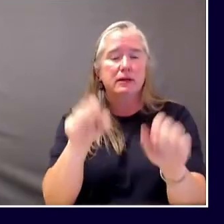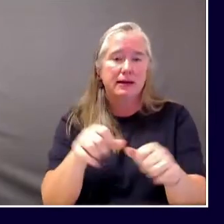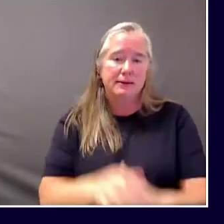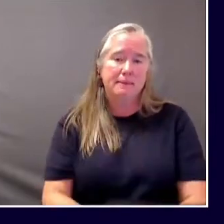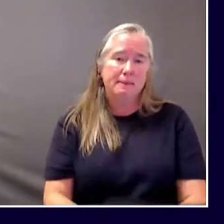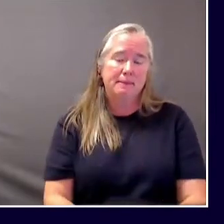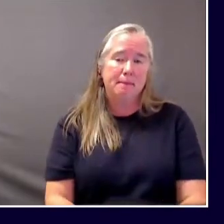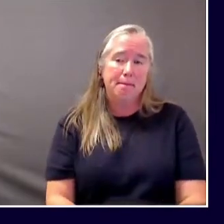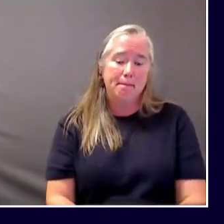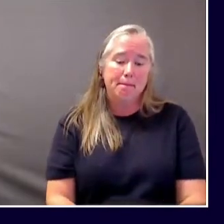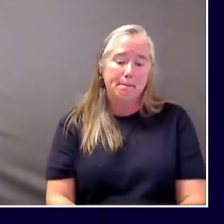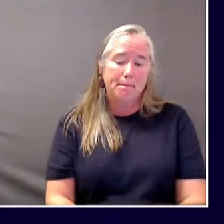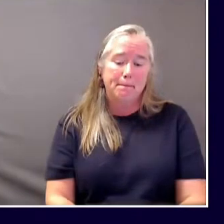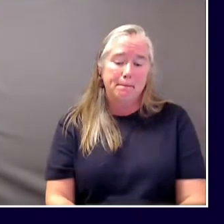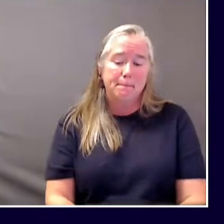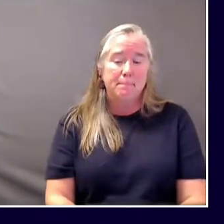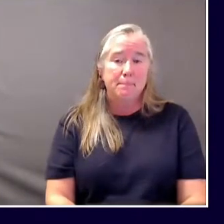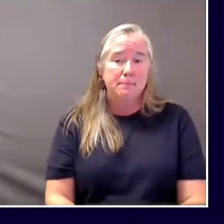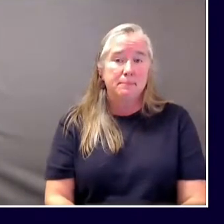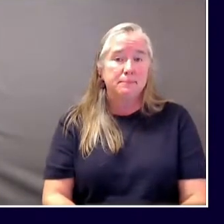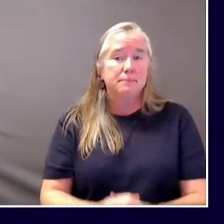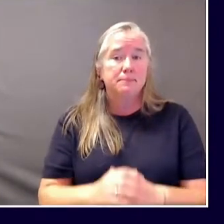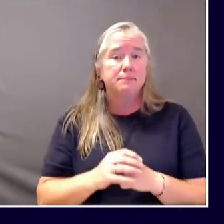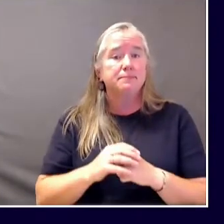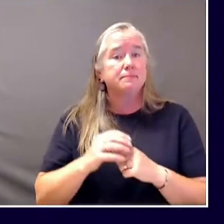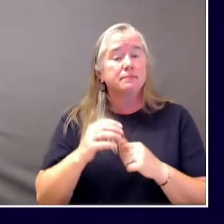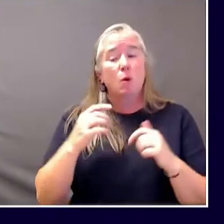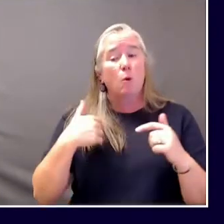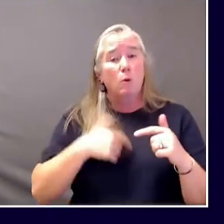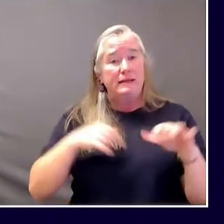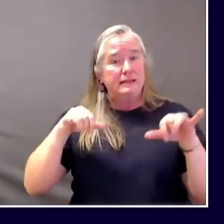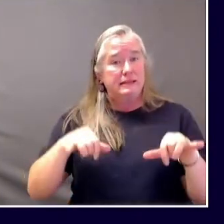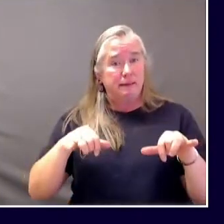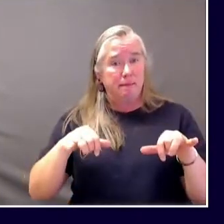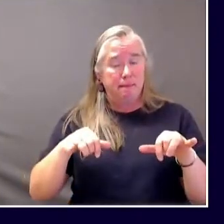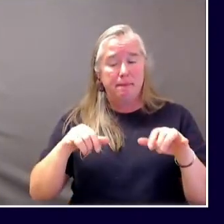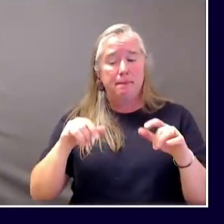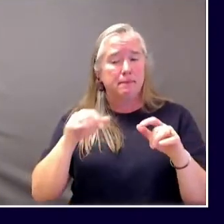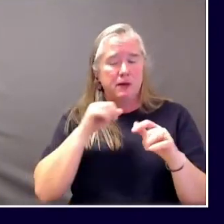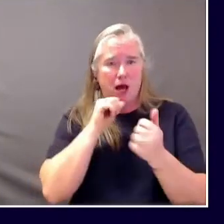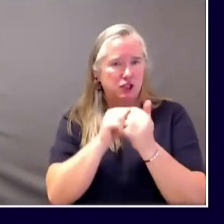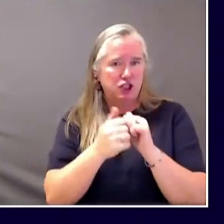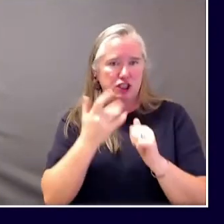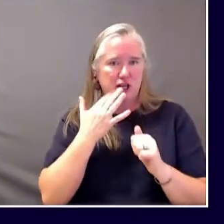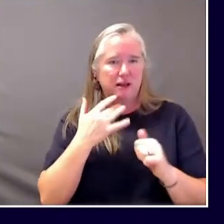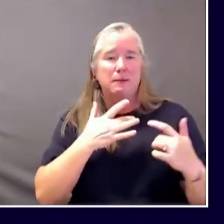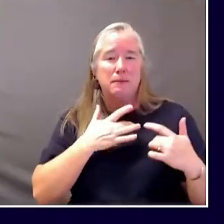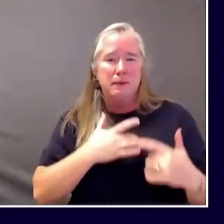advisories or the health of batteries for our counties but